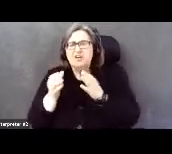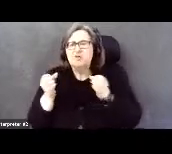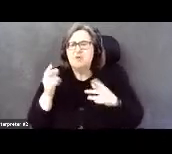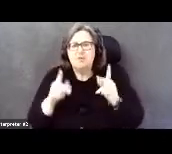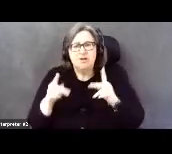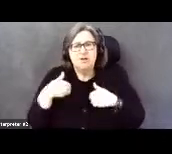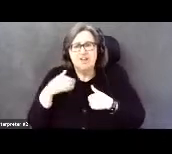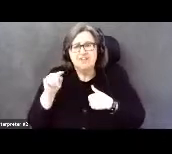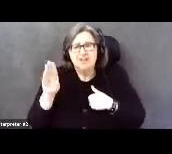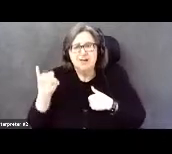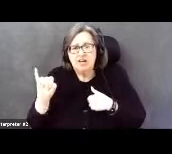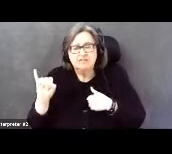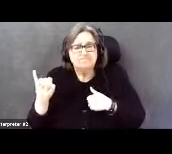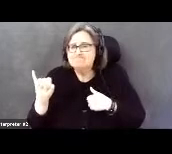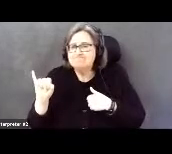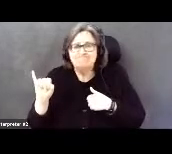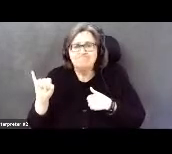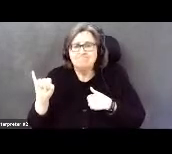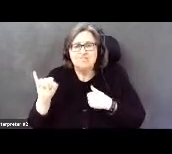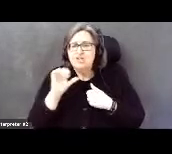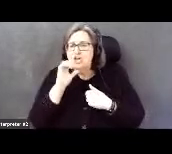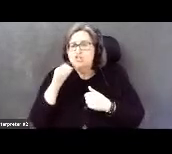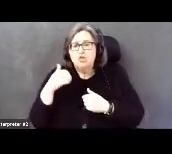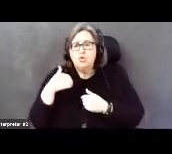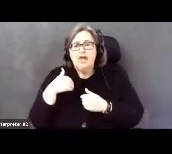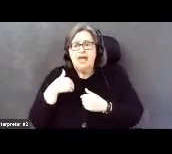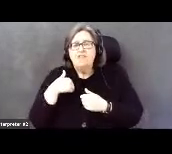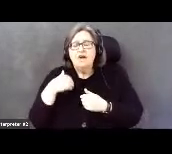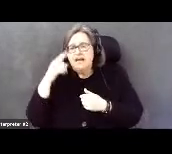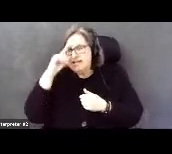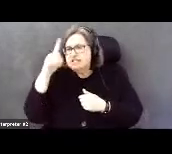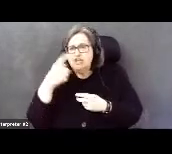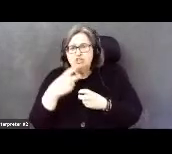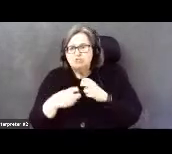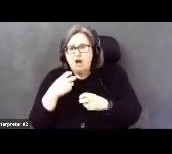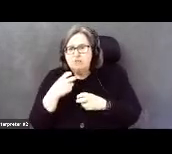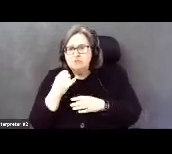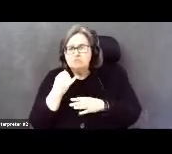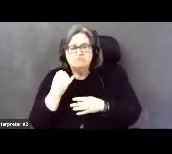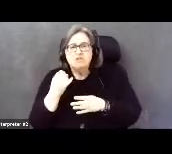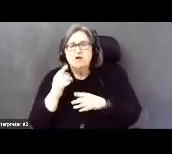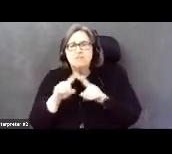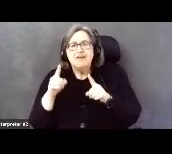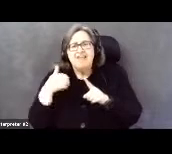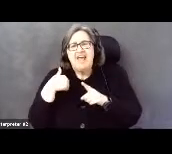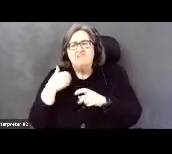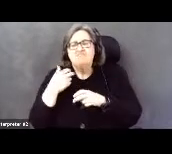traumatic brain injury don't have an impairment of intelligence, but they have an impairment of being able to access and utilize